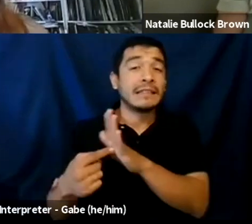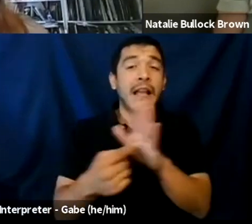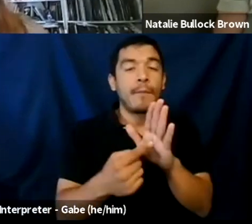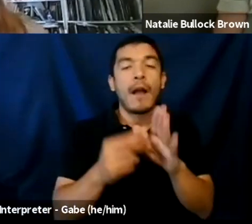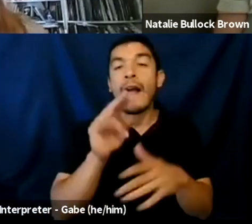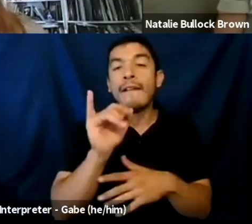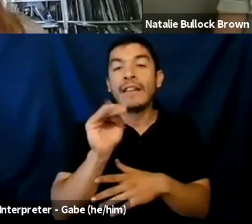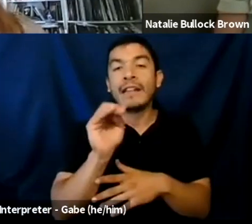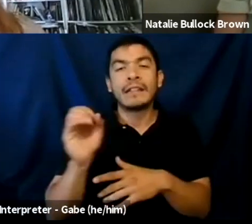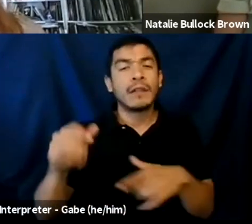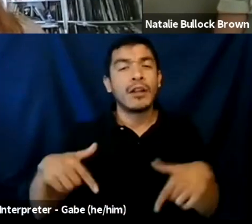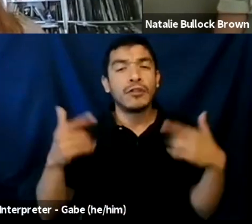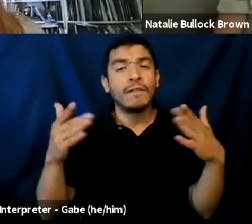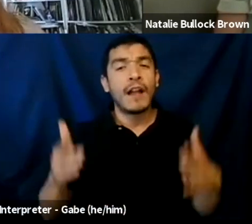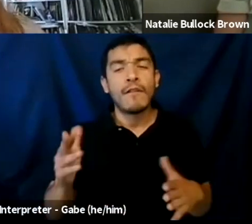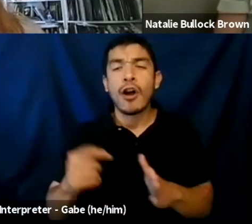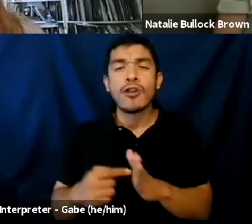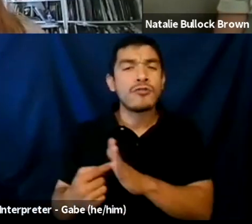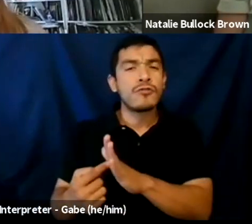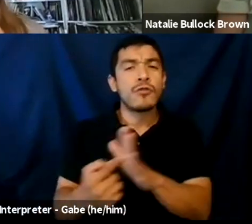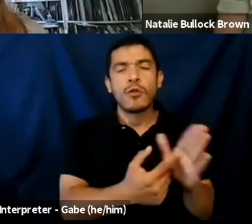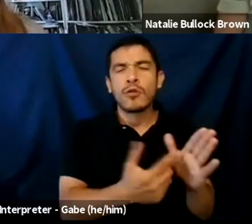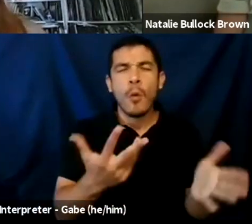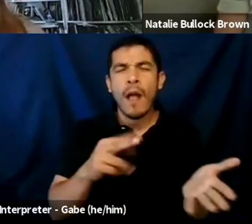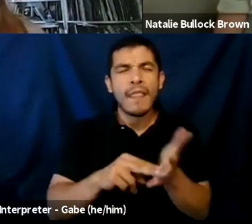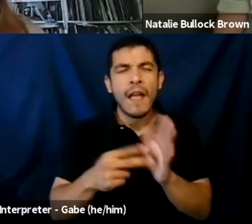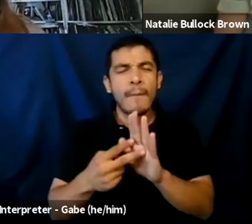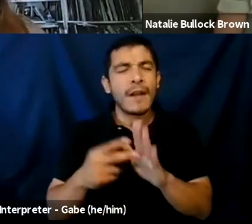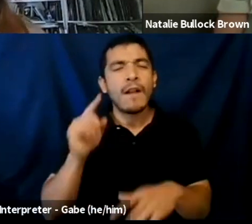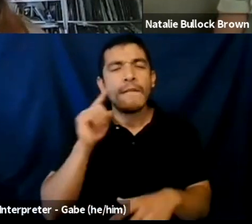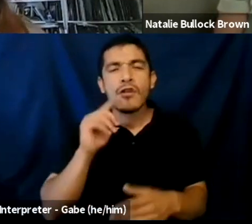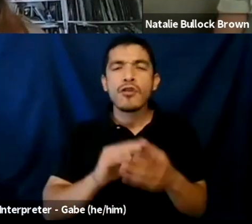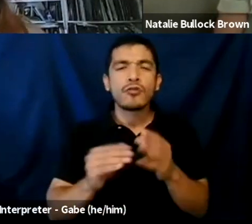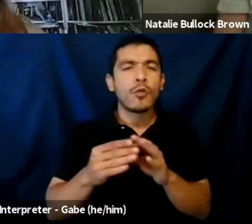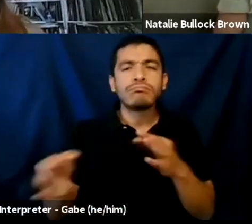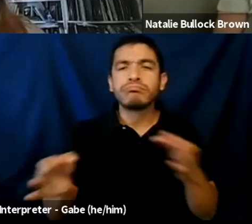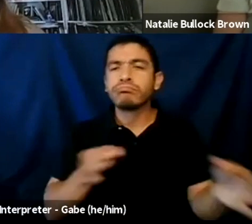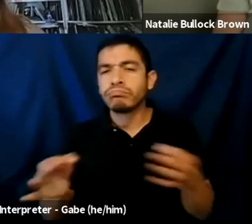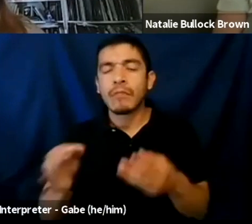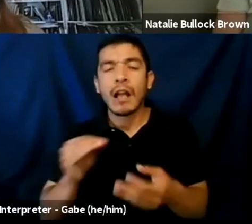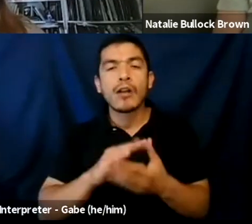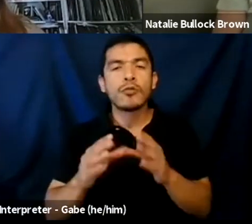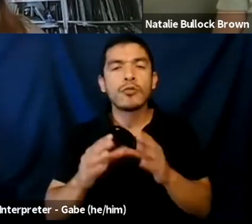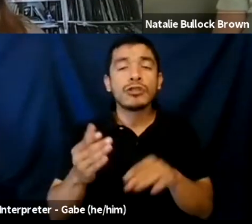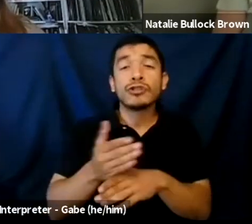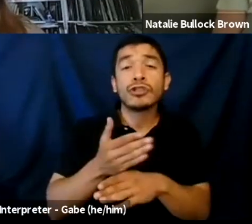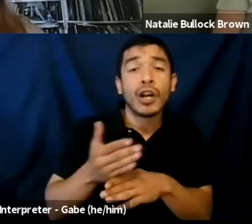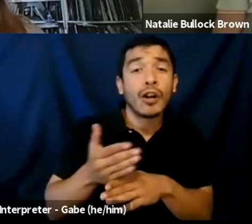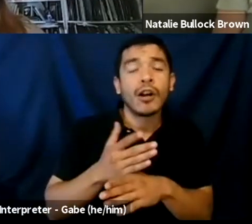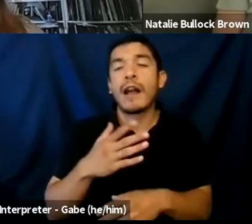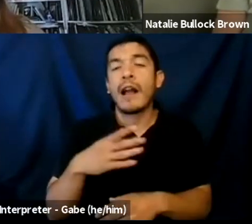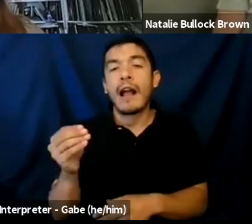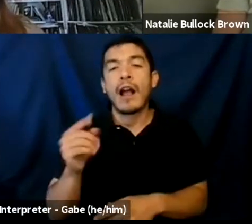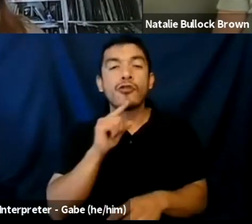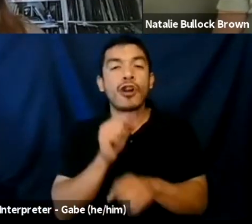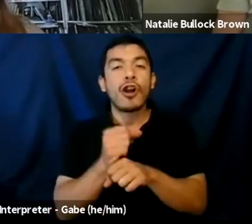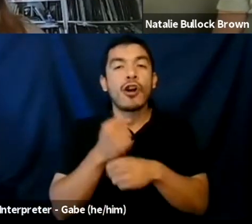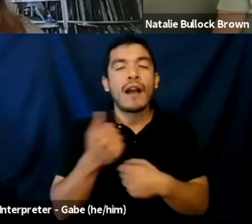And so, what does that also mean in terms of storytelling, story sharing and creating a safety plan around that